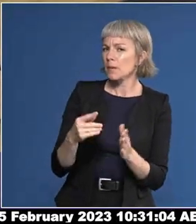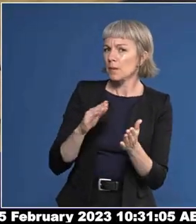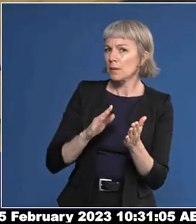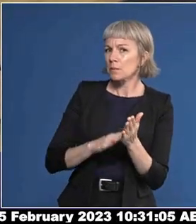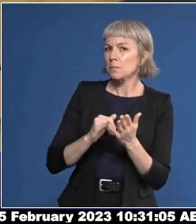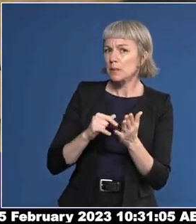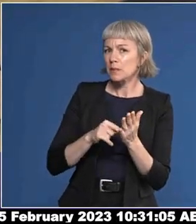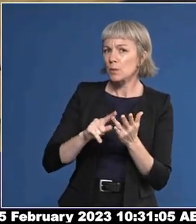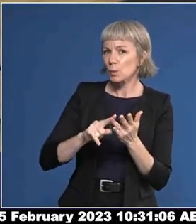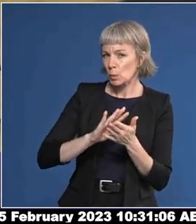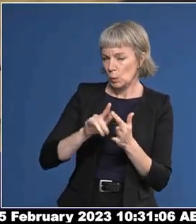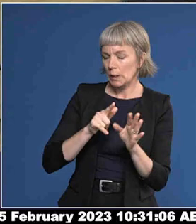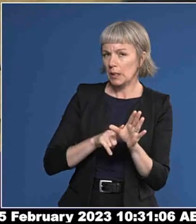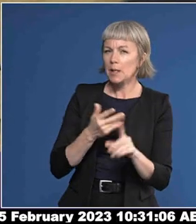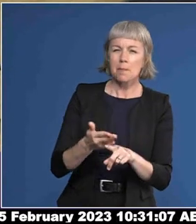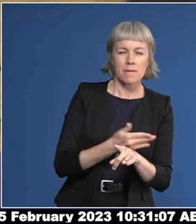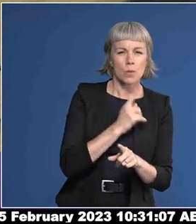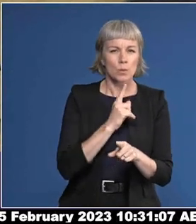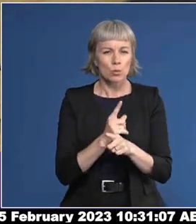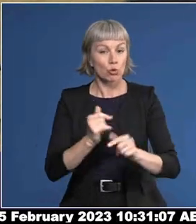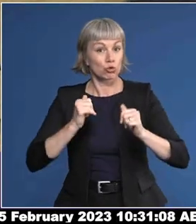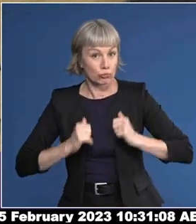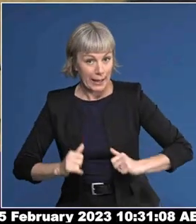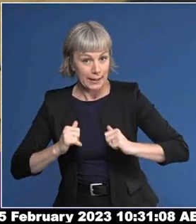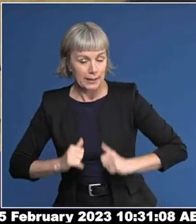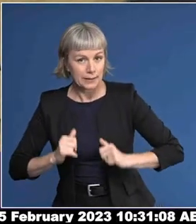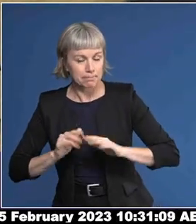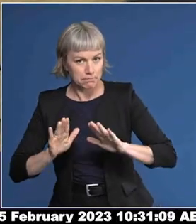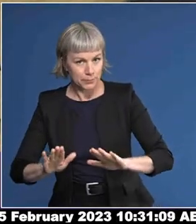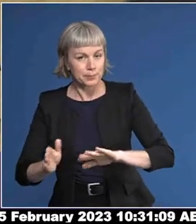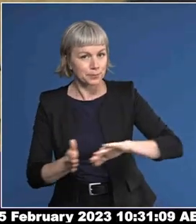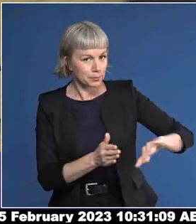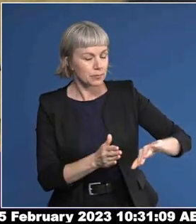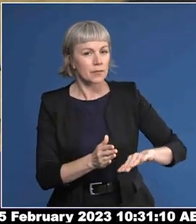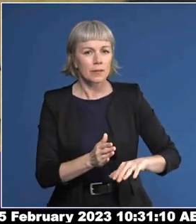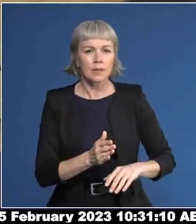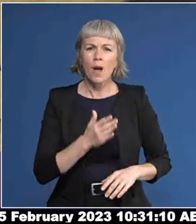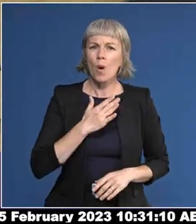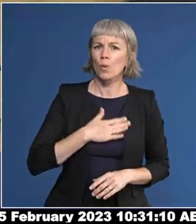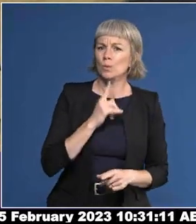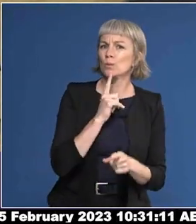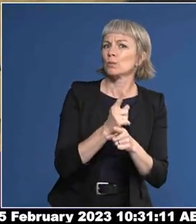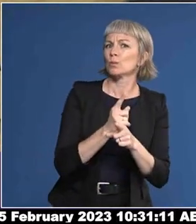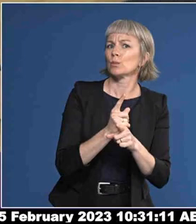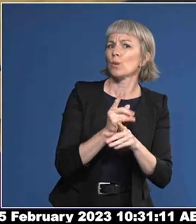organisation - to just come to some of the matters that arose when Afford participated